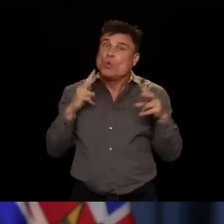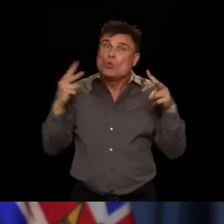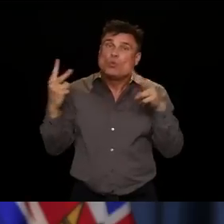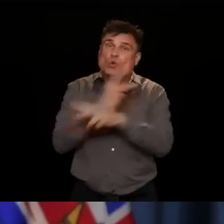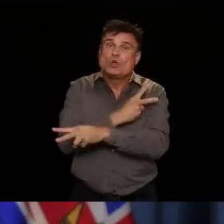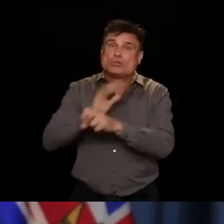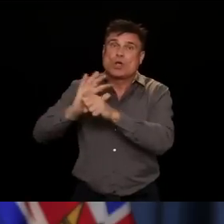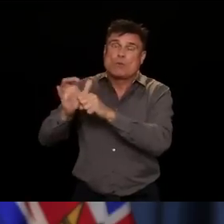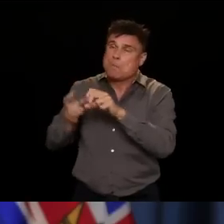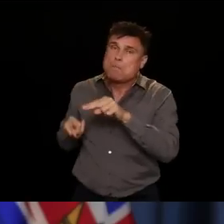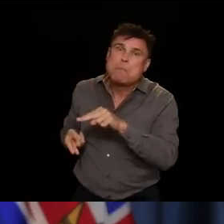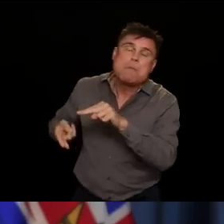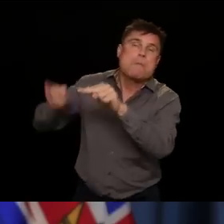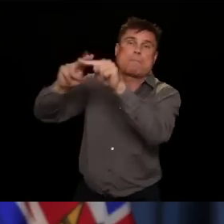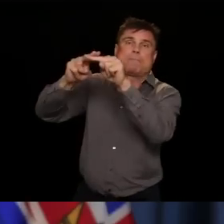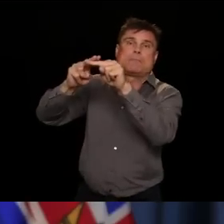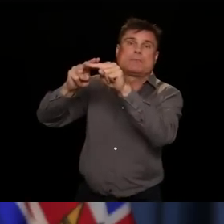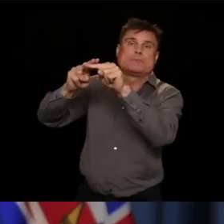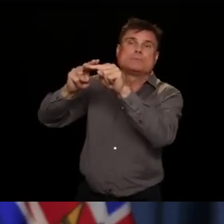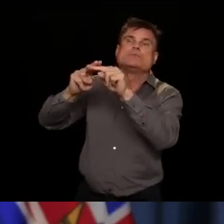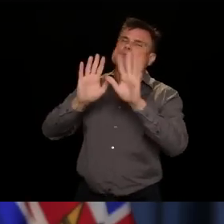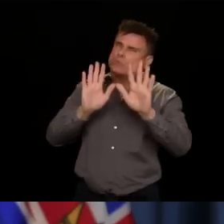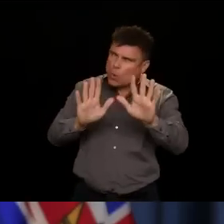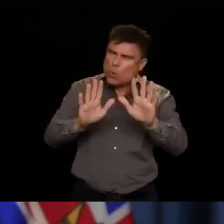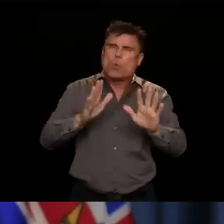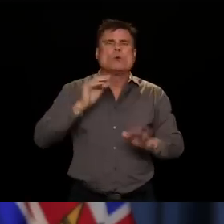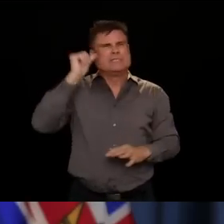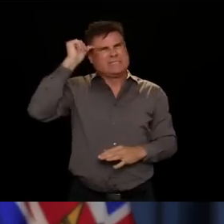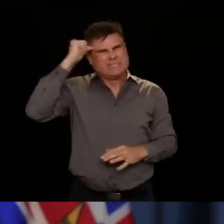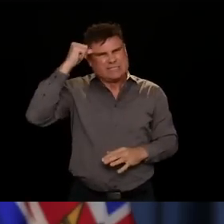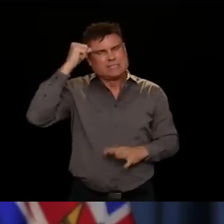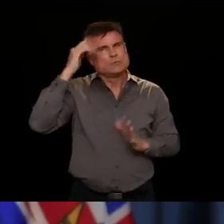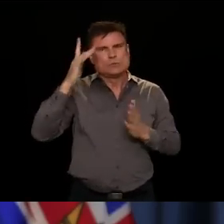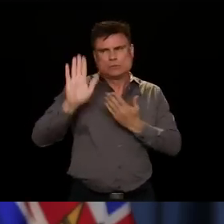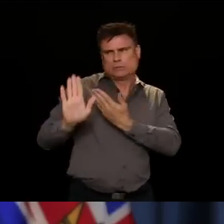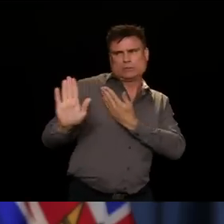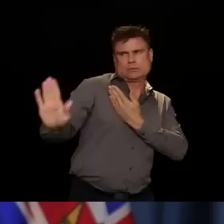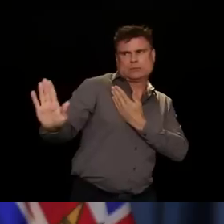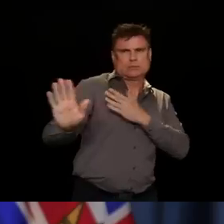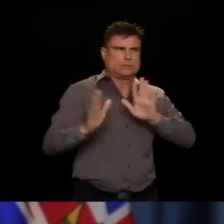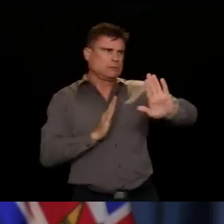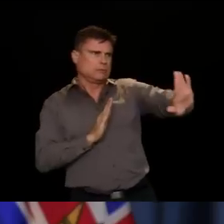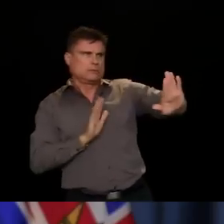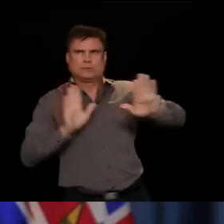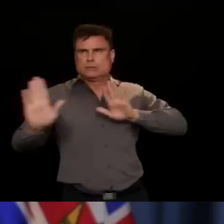in our society, as we emerge through phases of response to COVID-19, what we do, our responsibility,